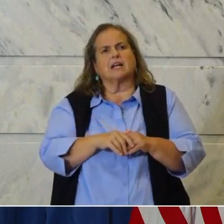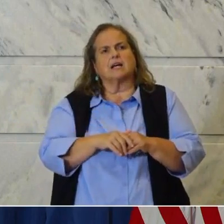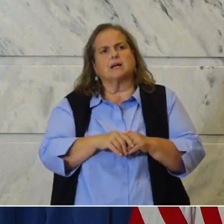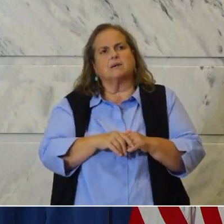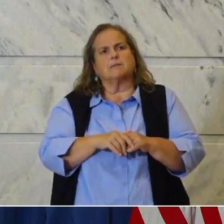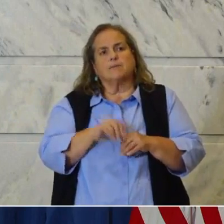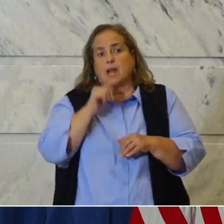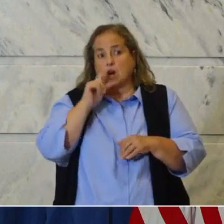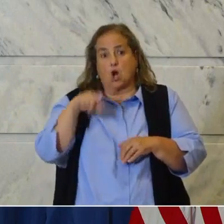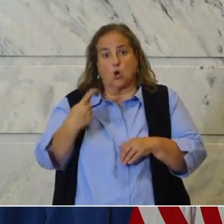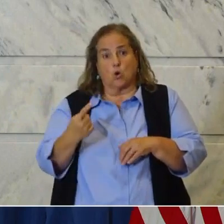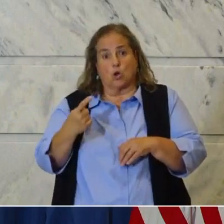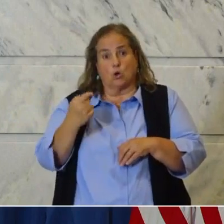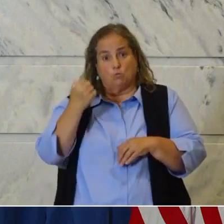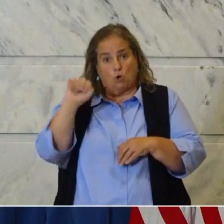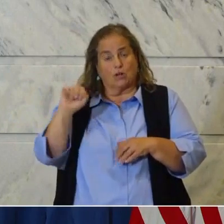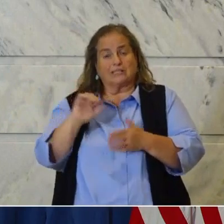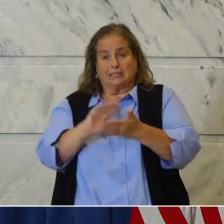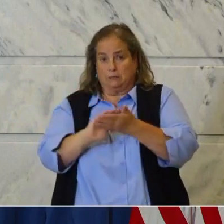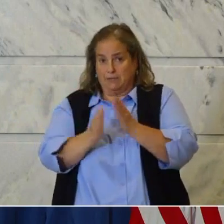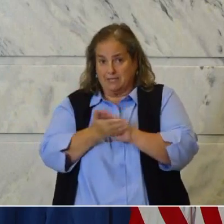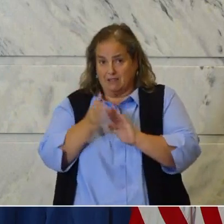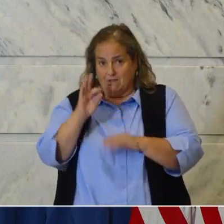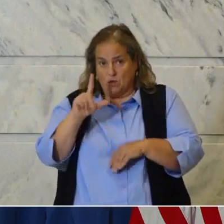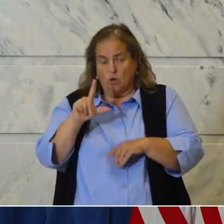not only protests are peaceful, but, you know, I think that there is a lot